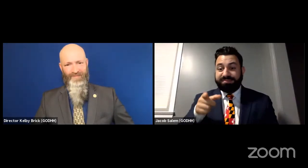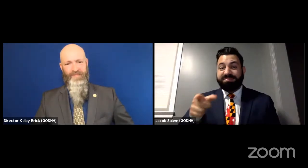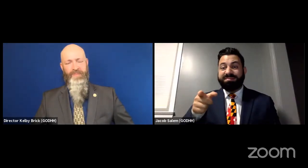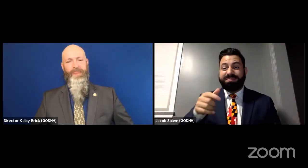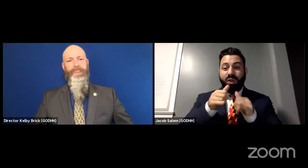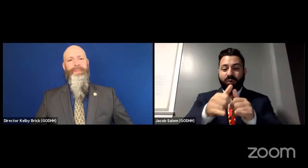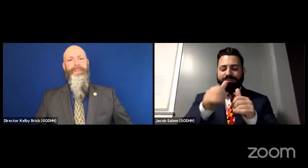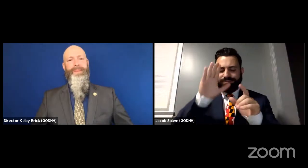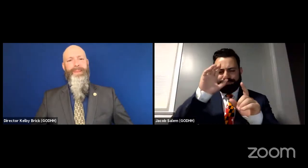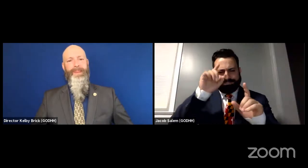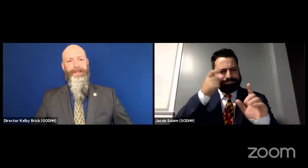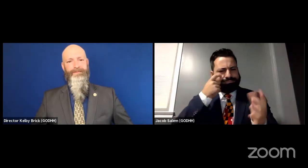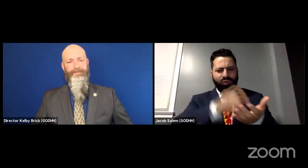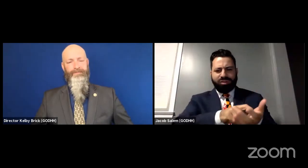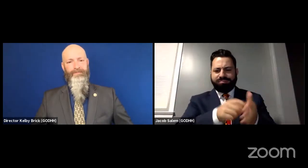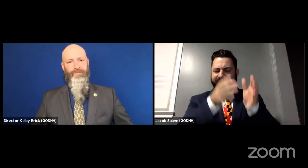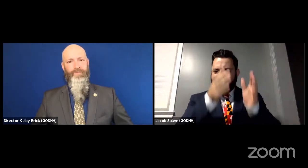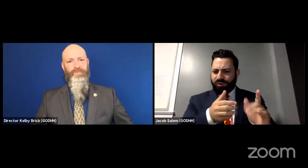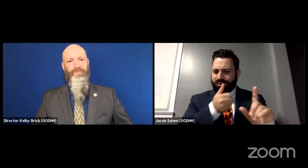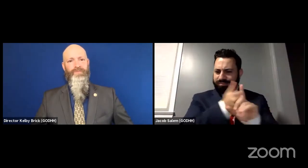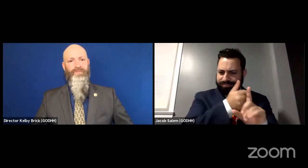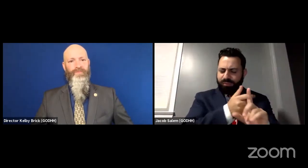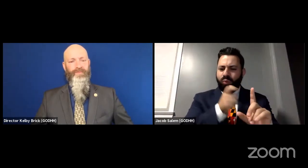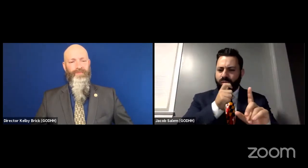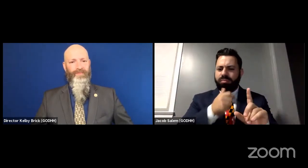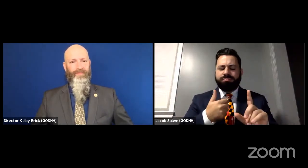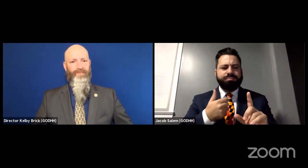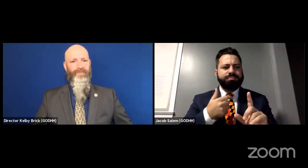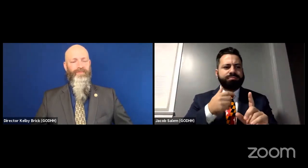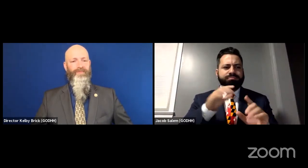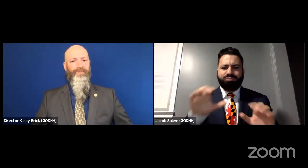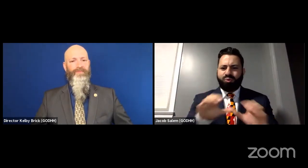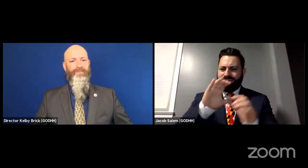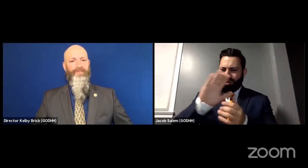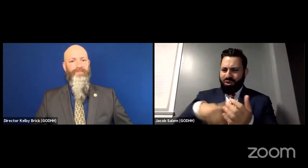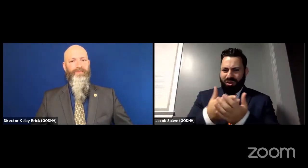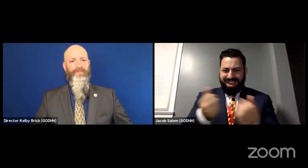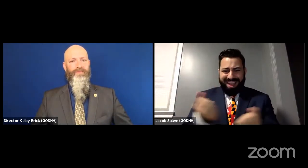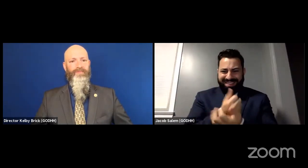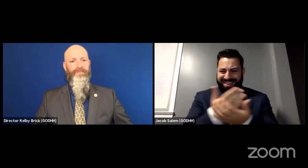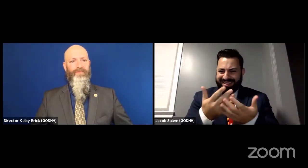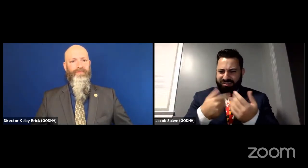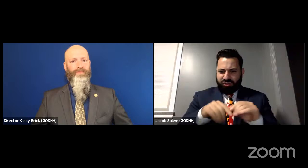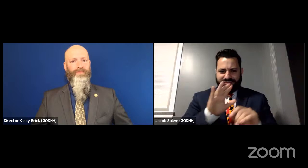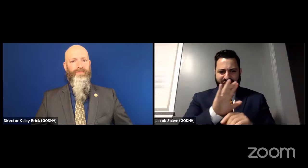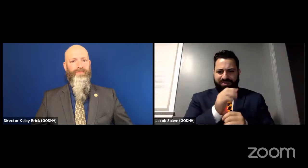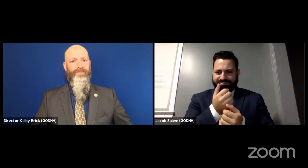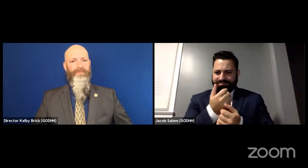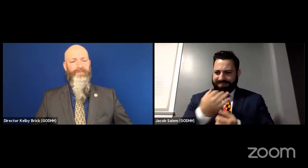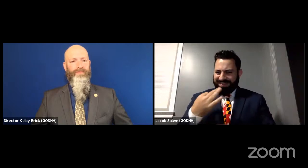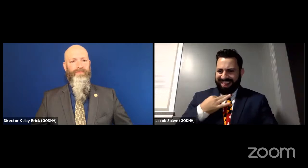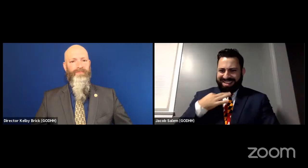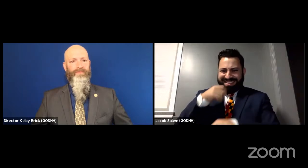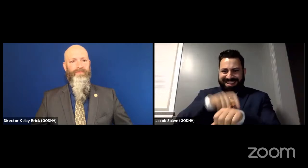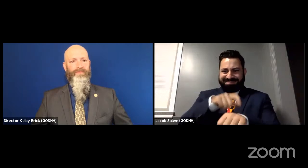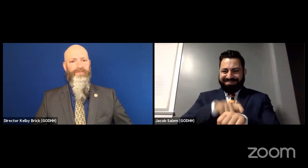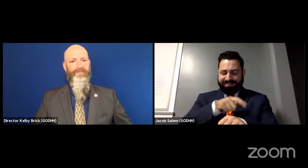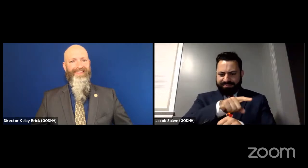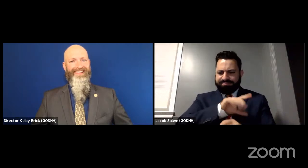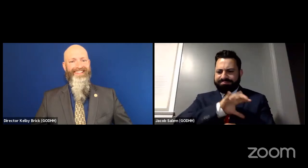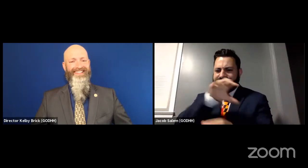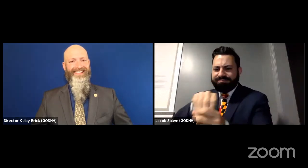This is an award we give to our individual who shows the most civic engagement.